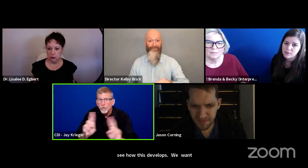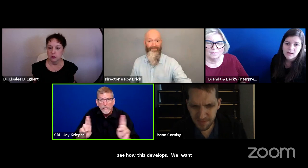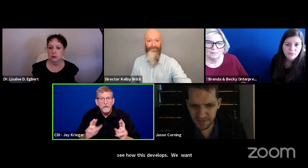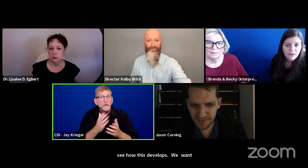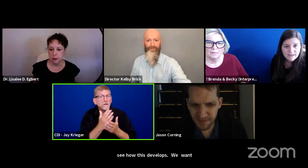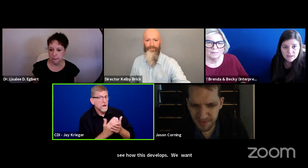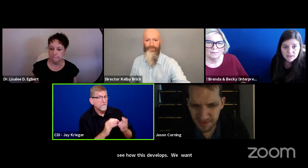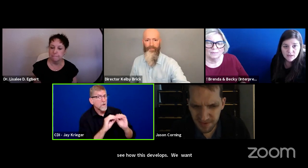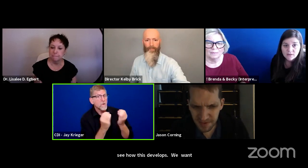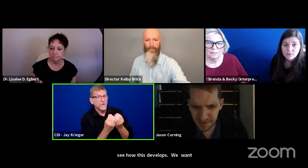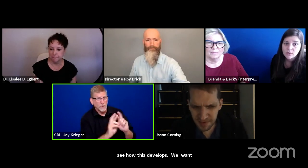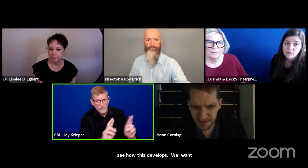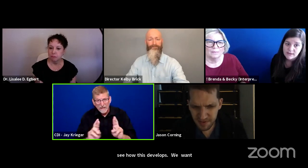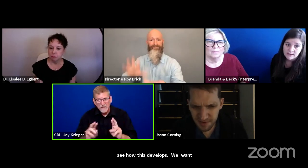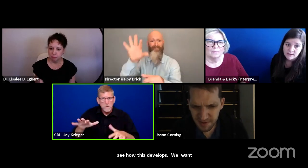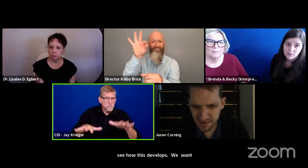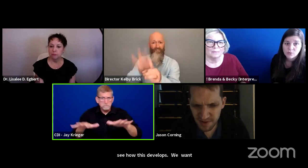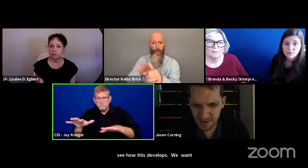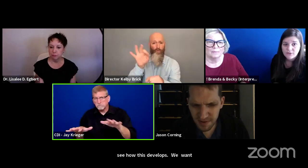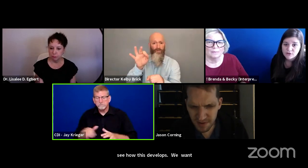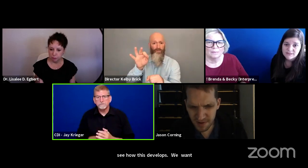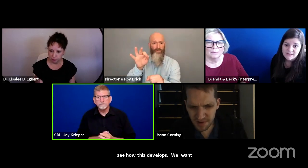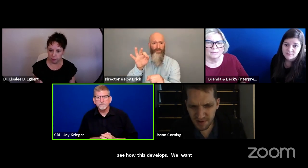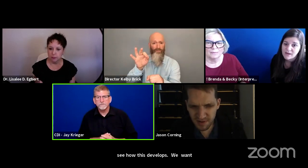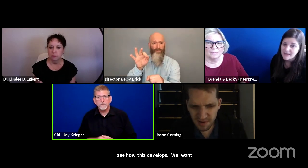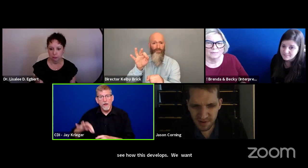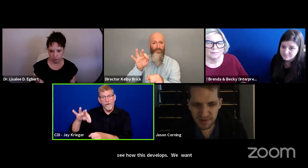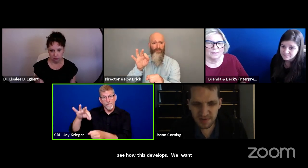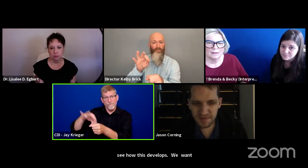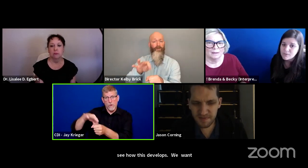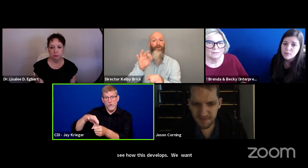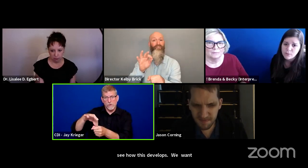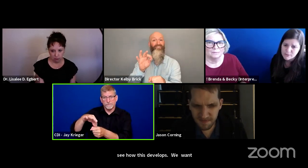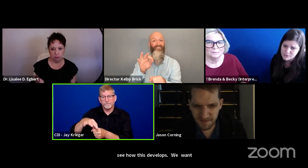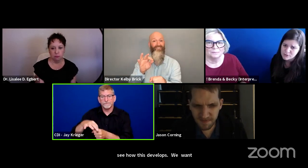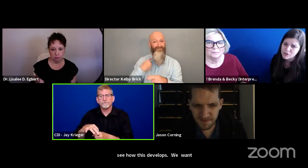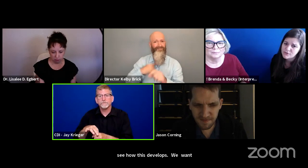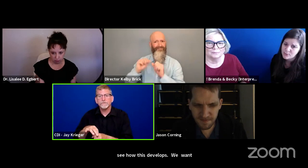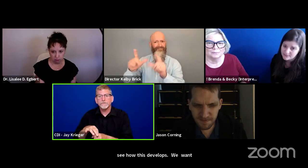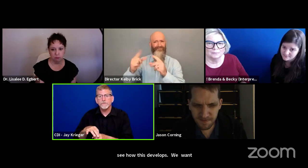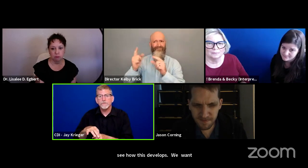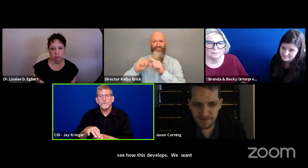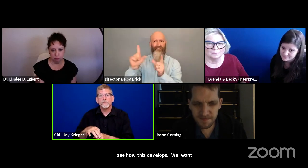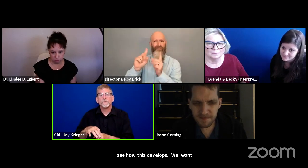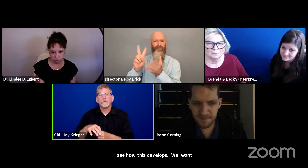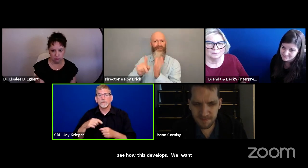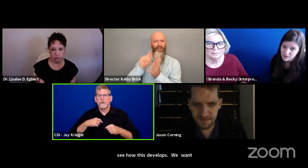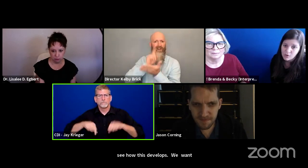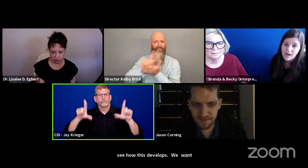If we're not ready, we're ready. We'll figure this out. Again, we want to encourage voting.